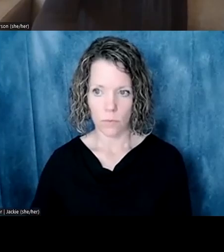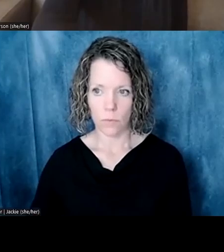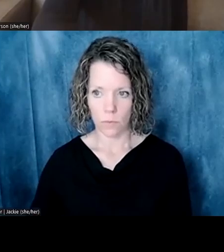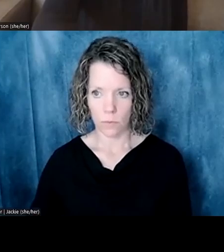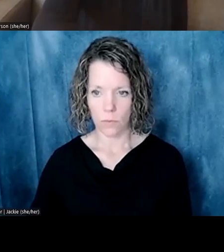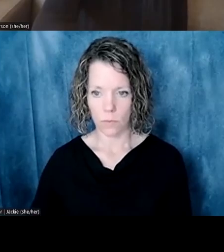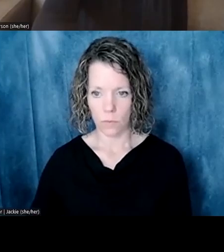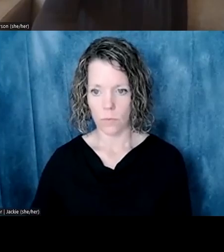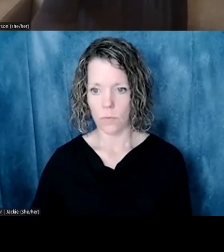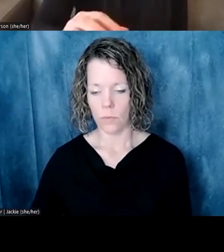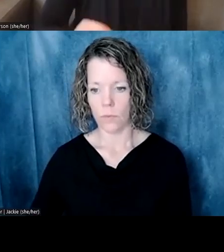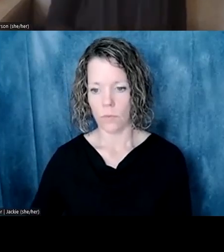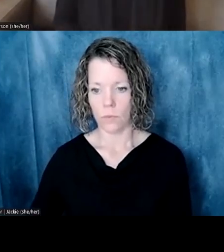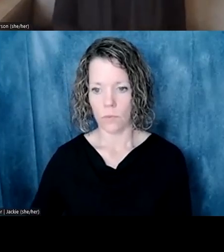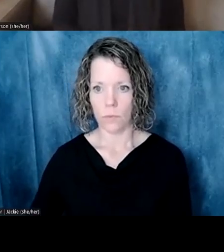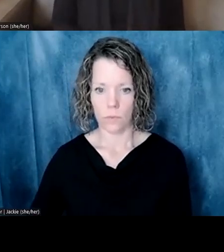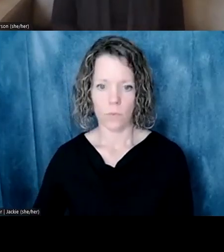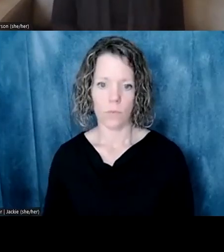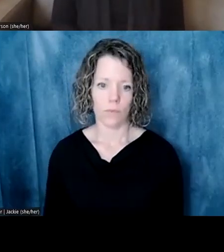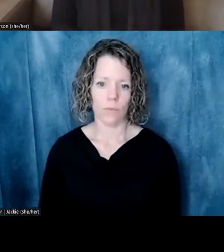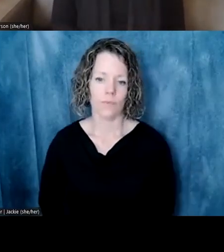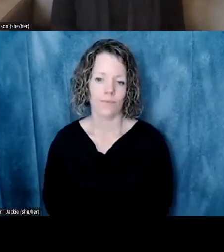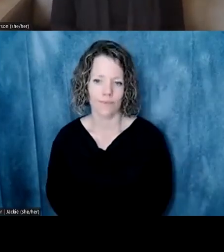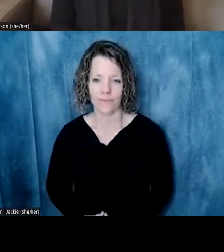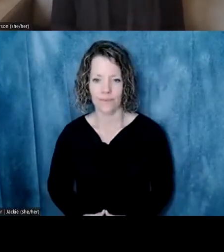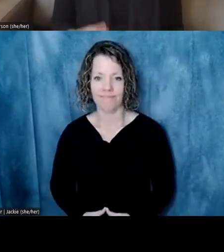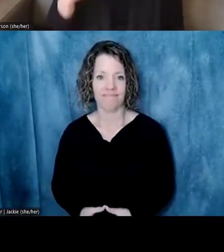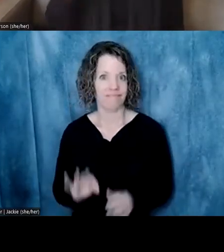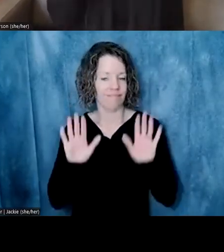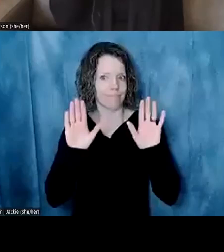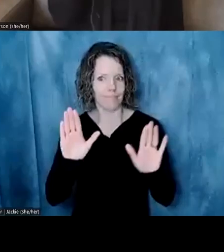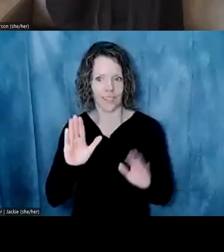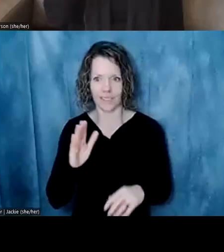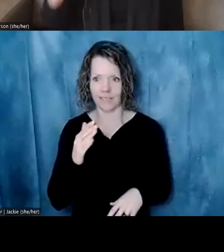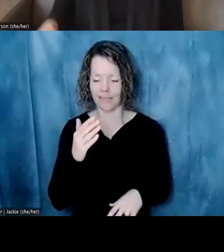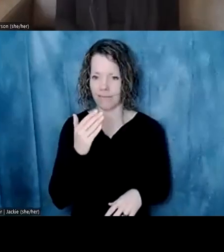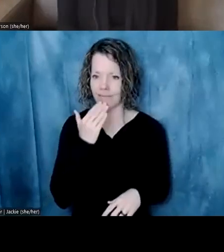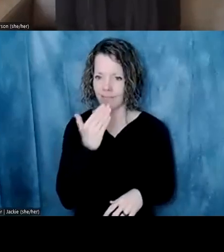here in the state as well. Great. Thanks. That's a really excellent answer. Actually,